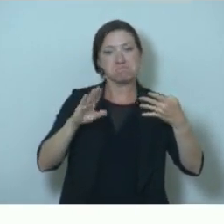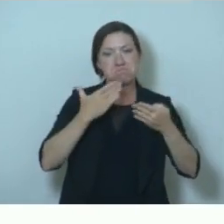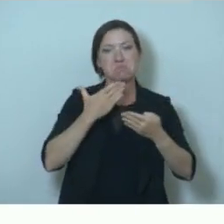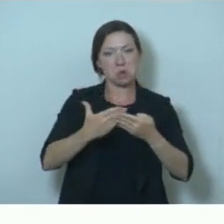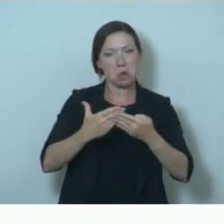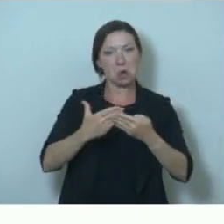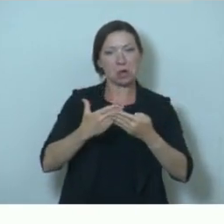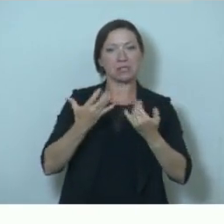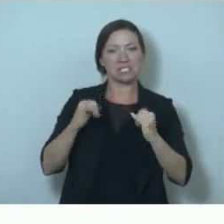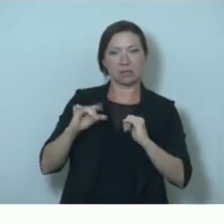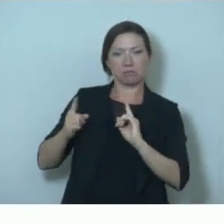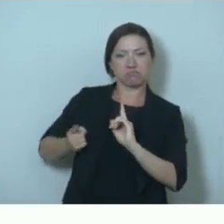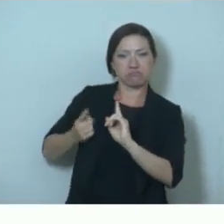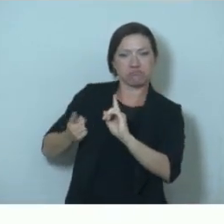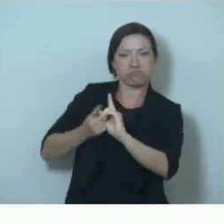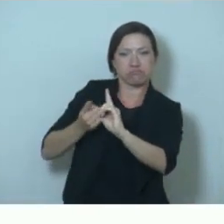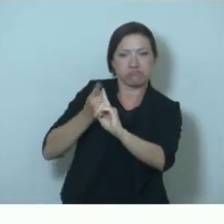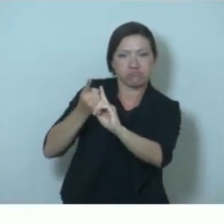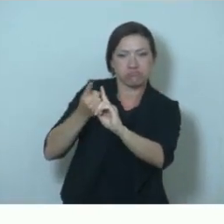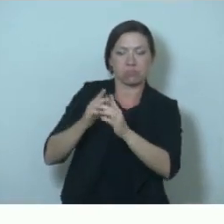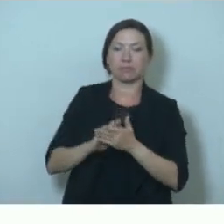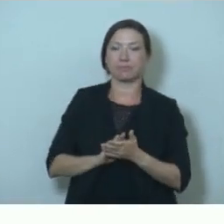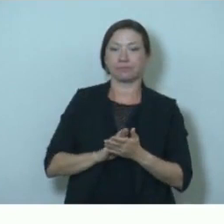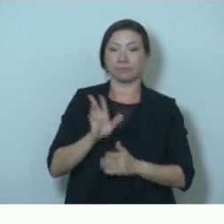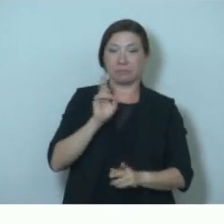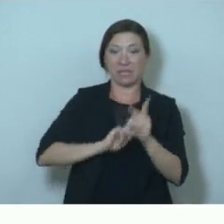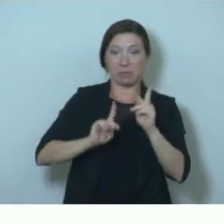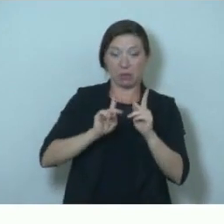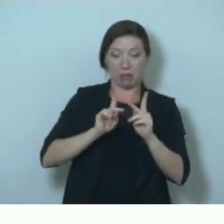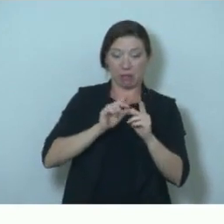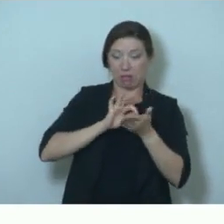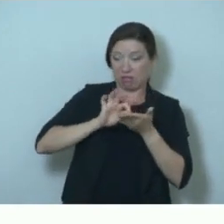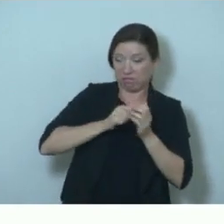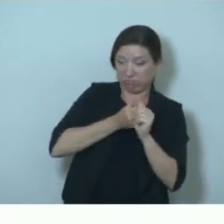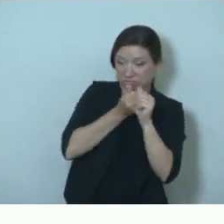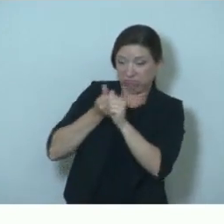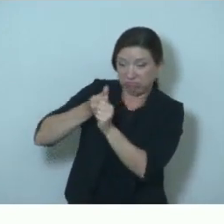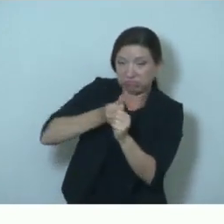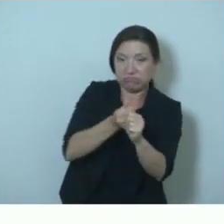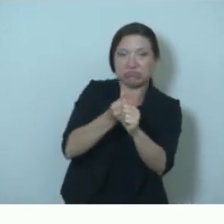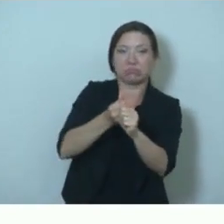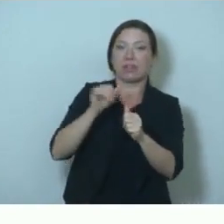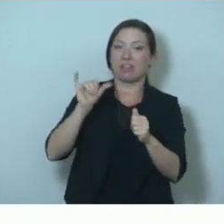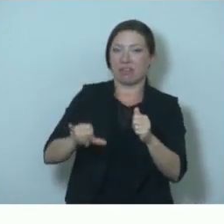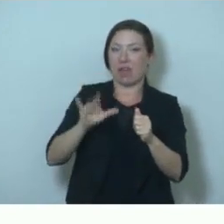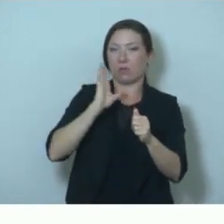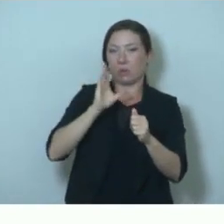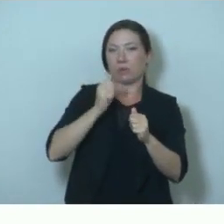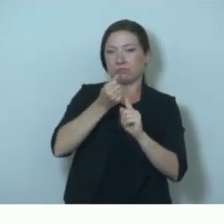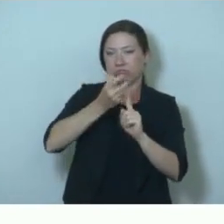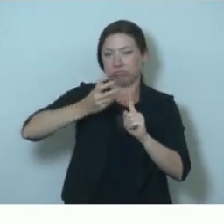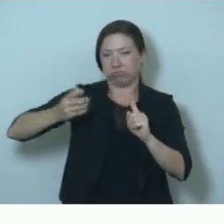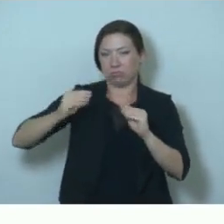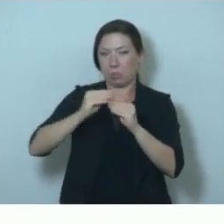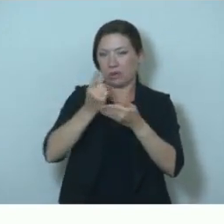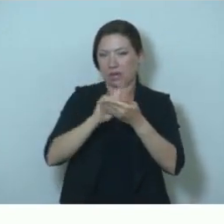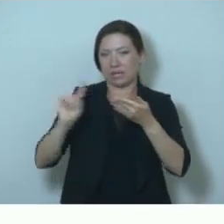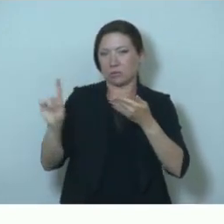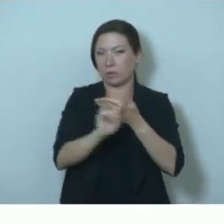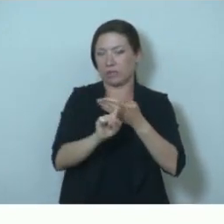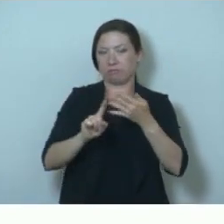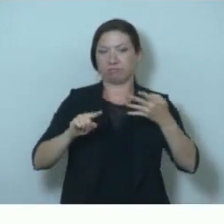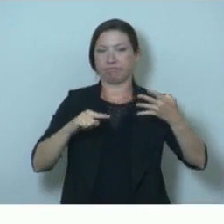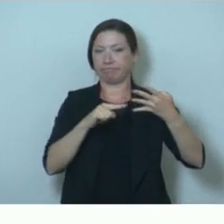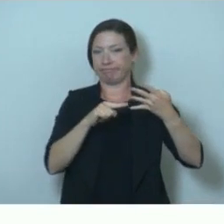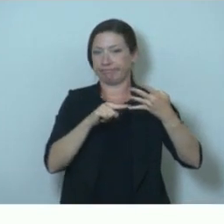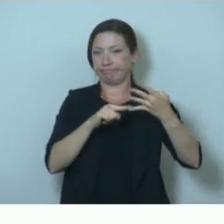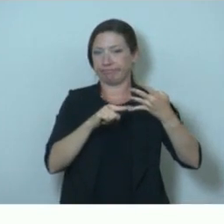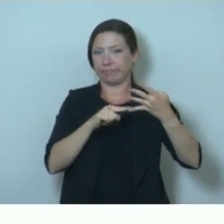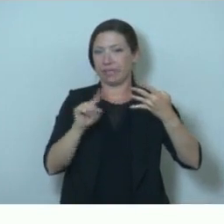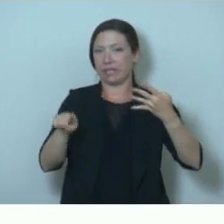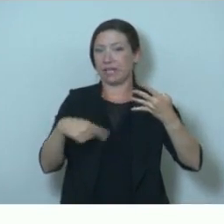WE ARE AIMING FOR THAT TARGET BY MAY 15th AND CONTACT TRACING% WE ARE AUTOMATING THOSE MEASURANCE TALK ABOUT THOSE NEXT WEEK IN DELIVERY SYSTEMS CAPACITY.